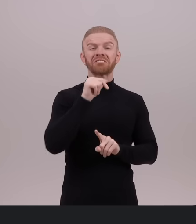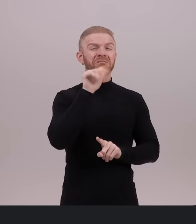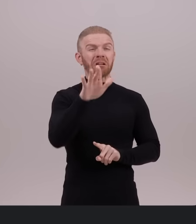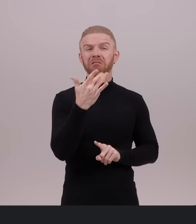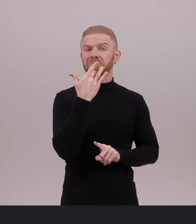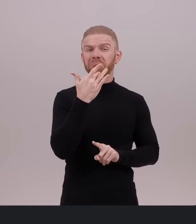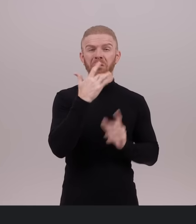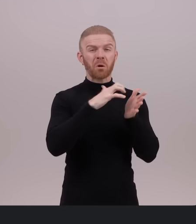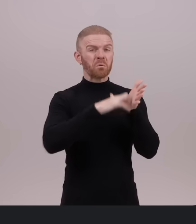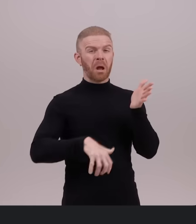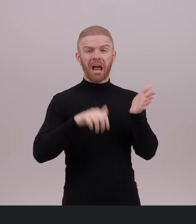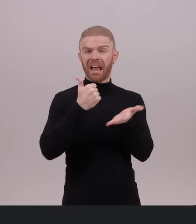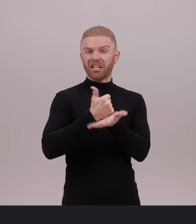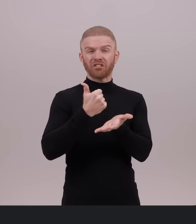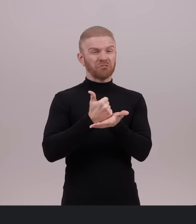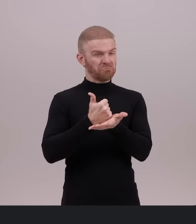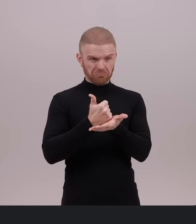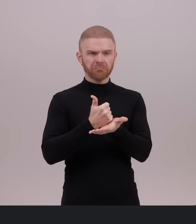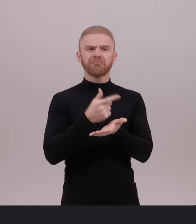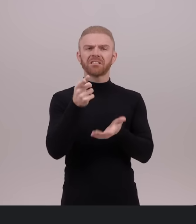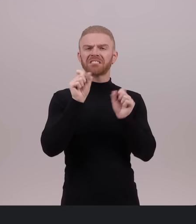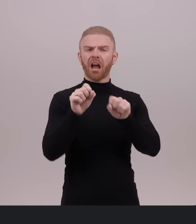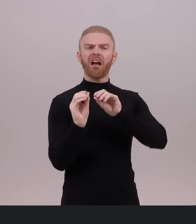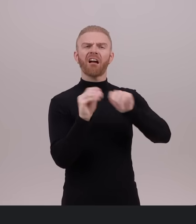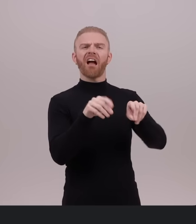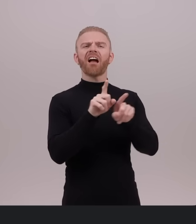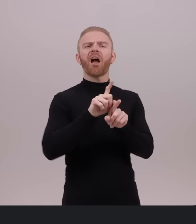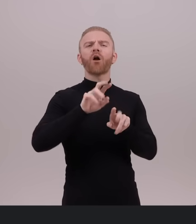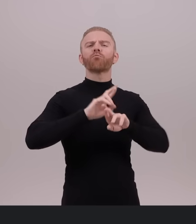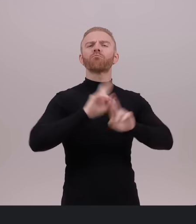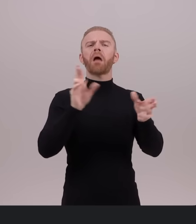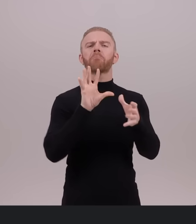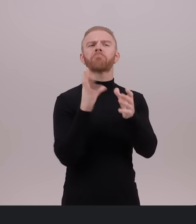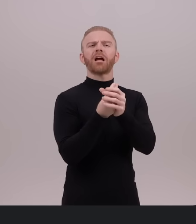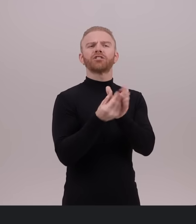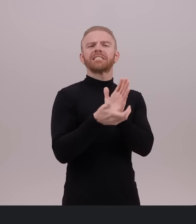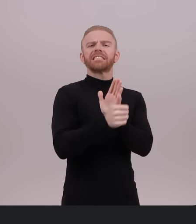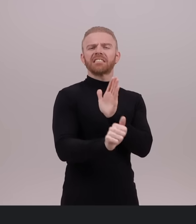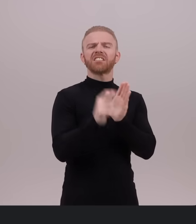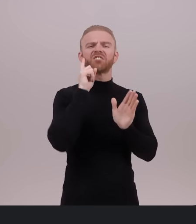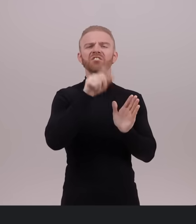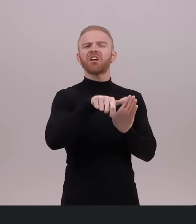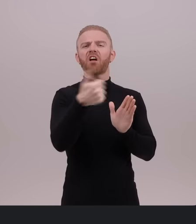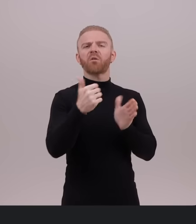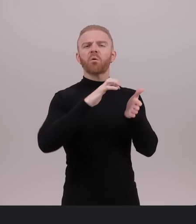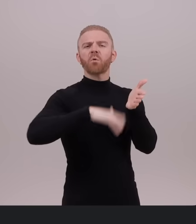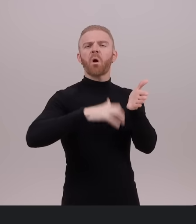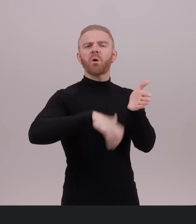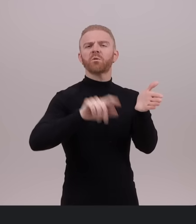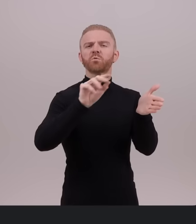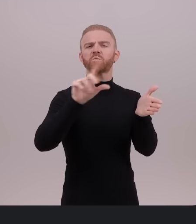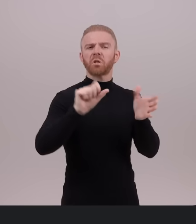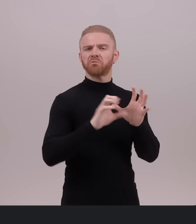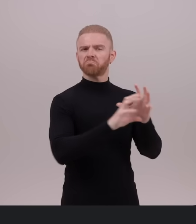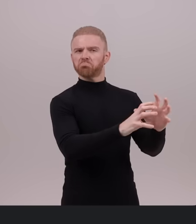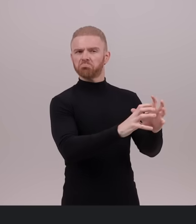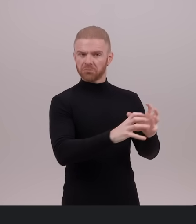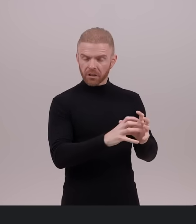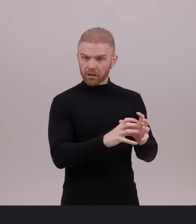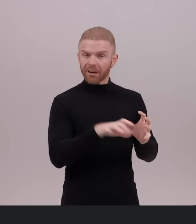you can install it as a ready-made package of skills for other coding tools. And because the guidance is explaining core platform